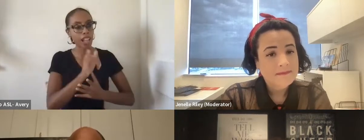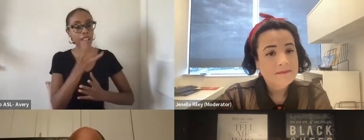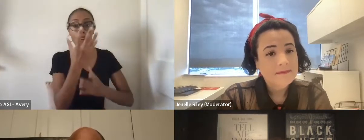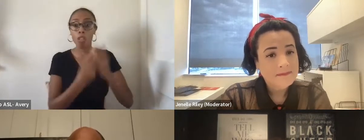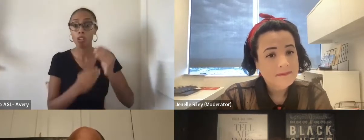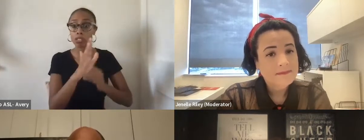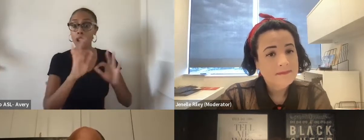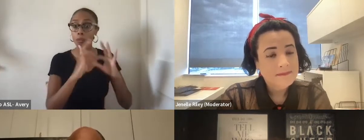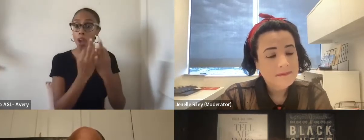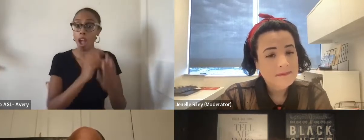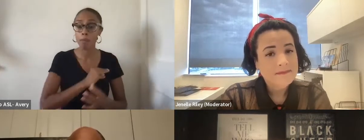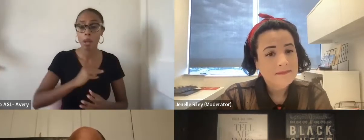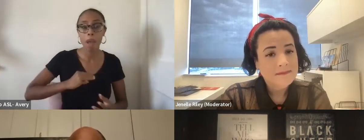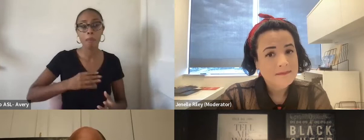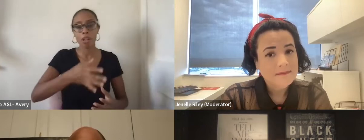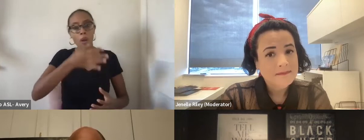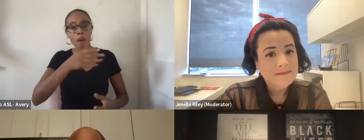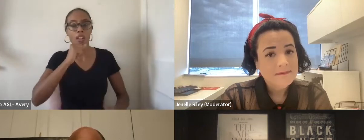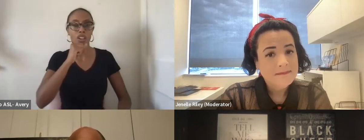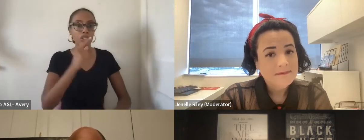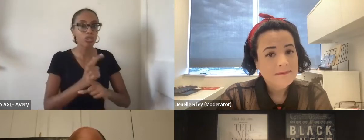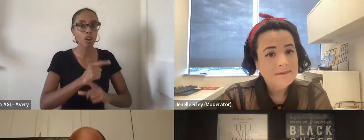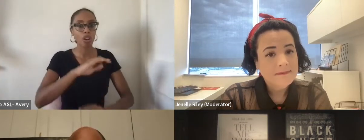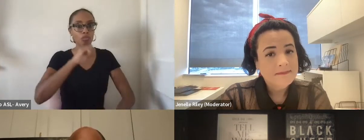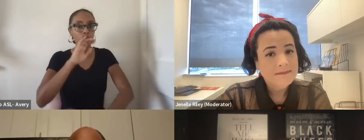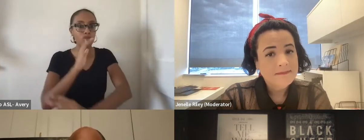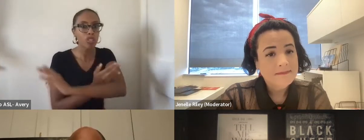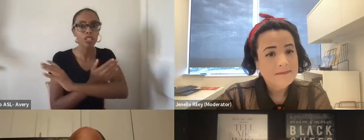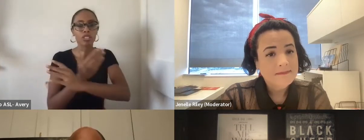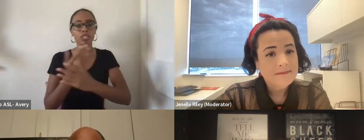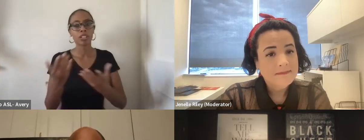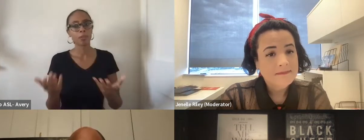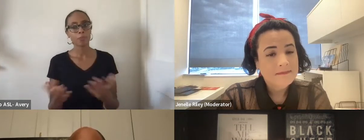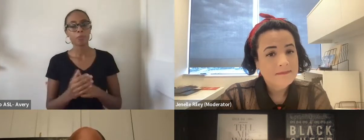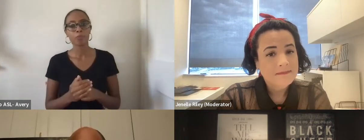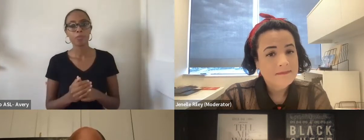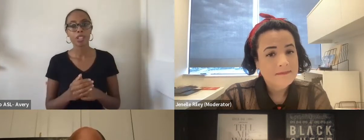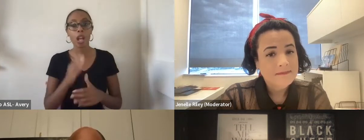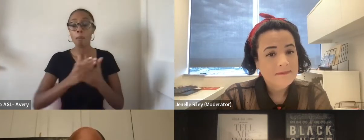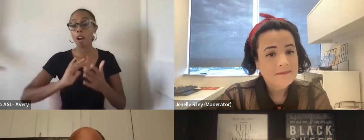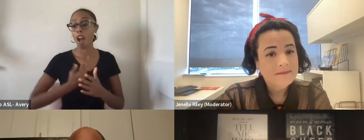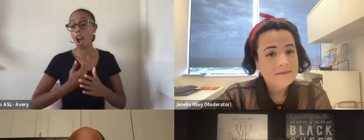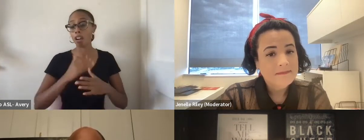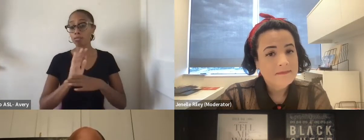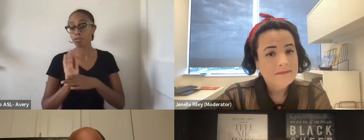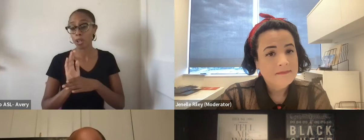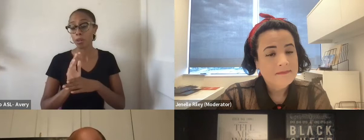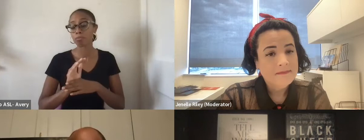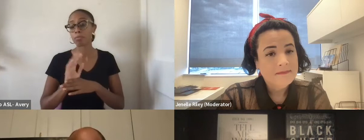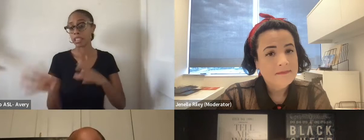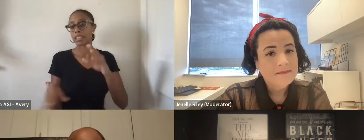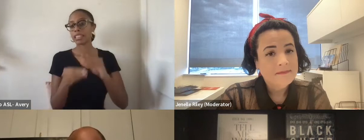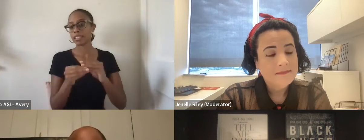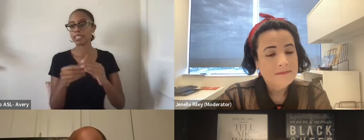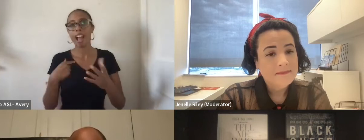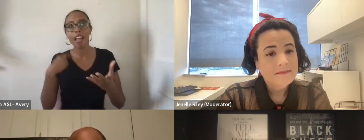Part of our film also is, I think a critique of the way we, the people, the public turn the stories